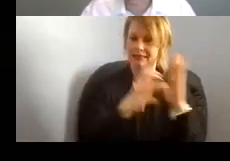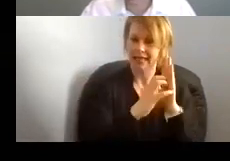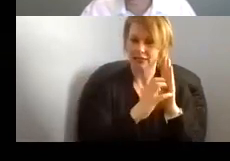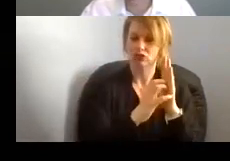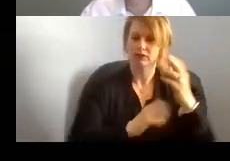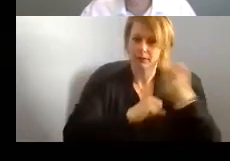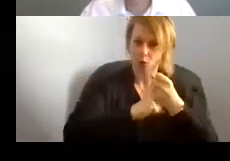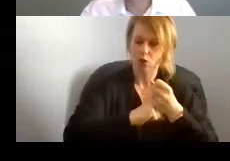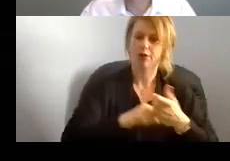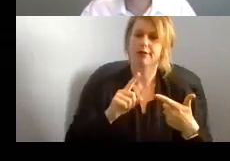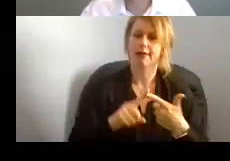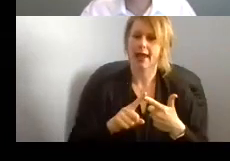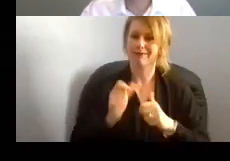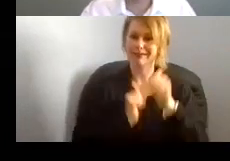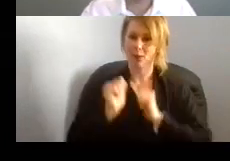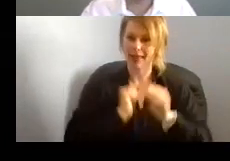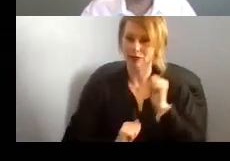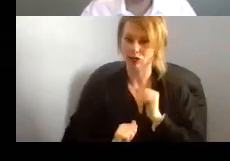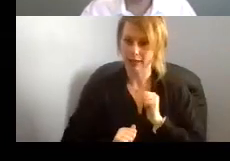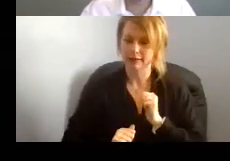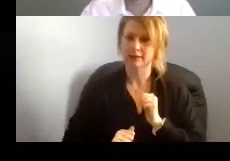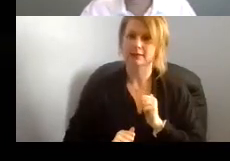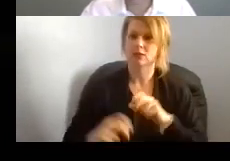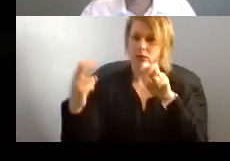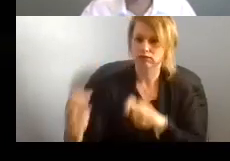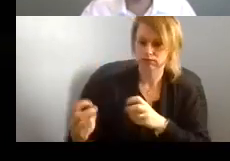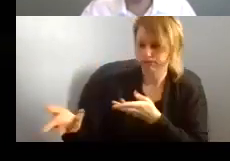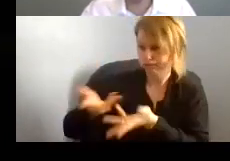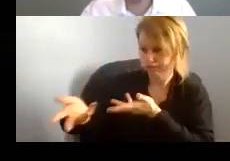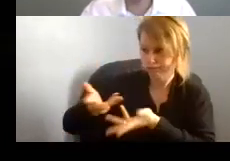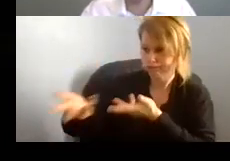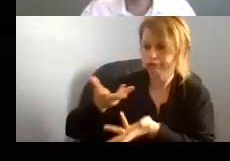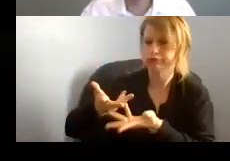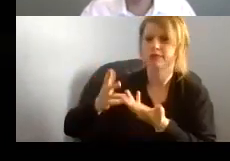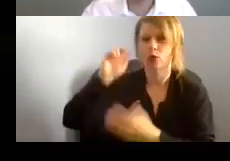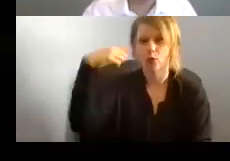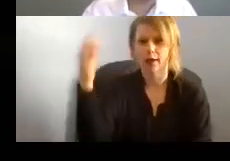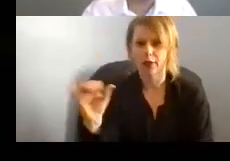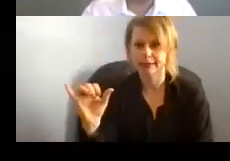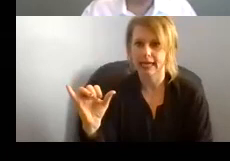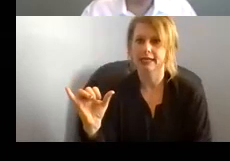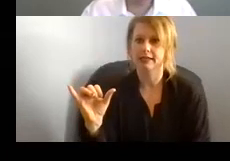simulations of teachers talking to children when they return to school about a death of a parent. These videos are actually 30 minutes